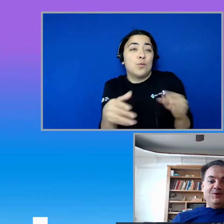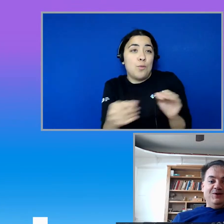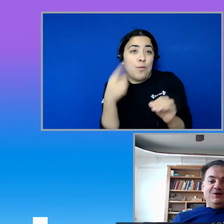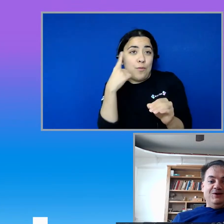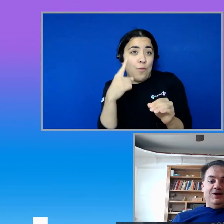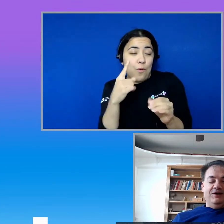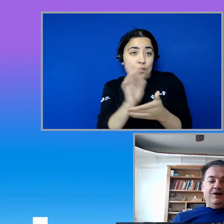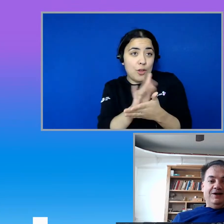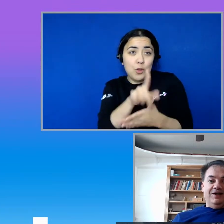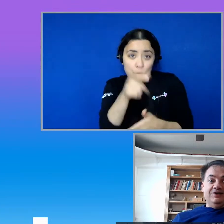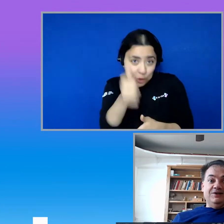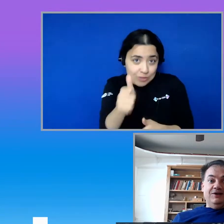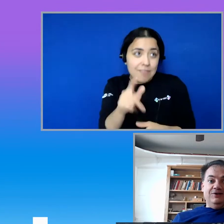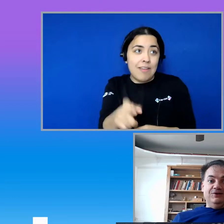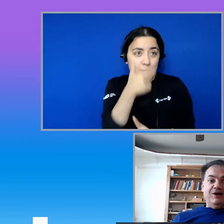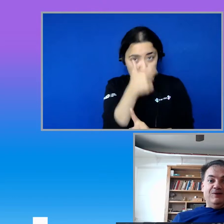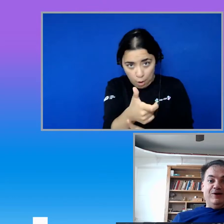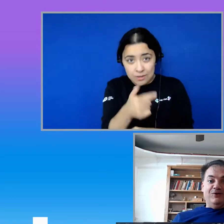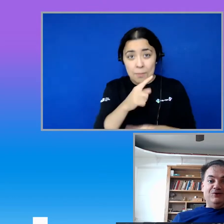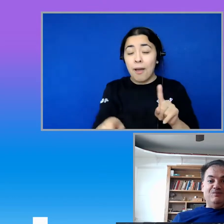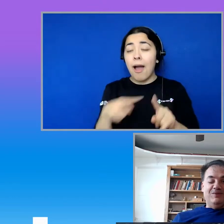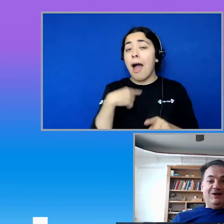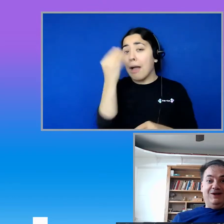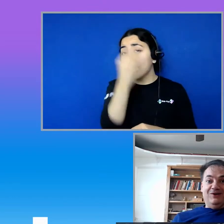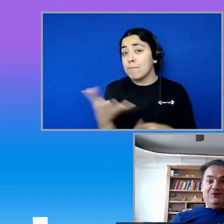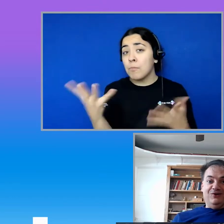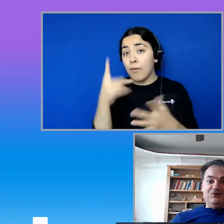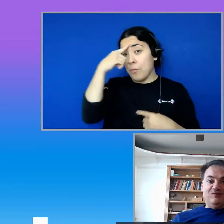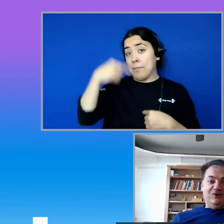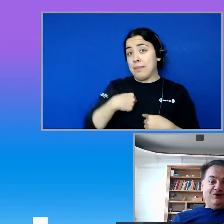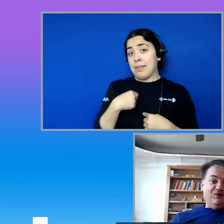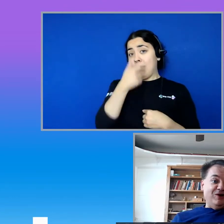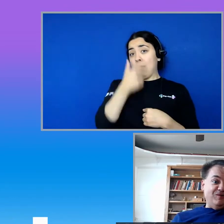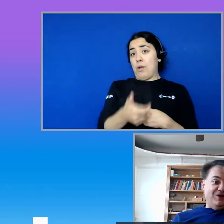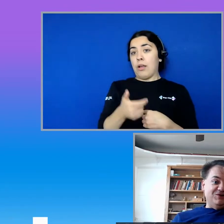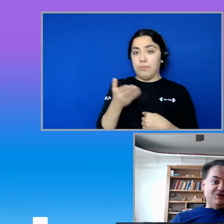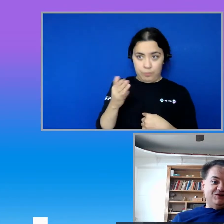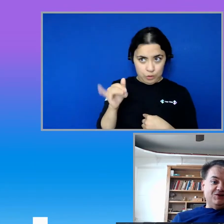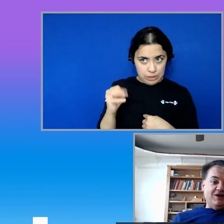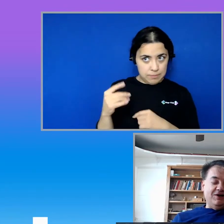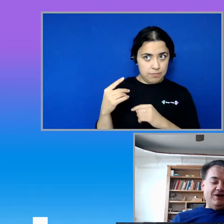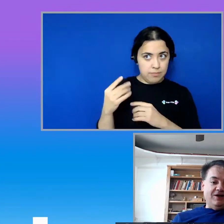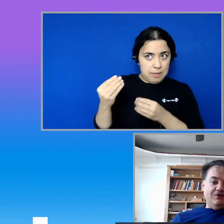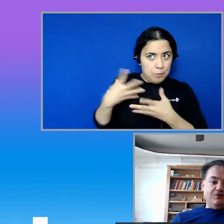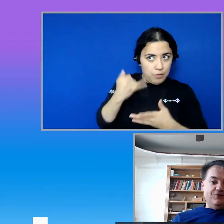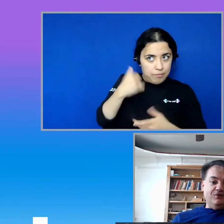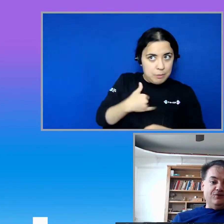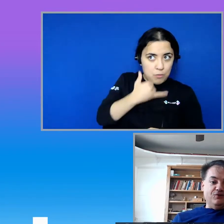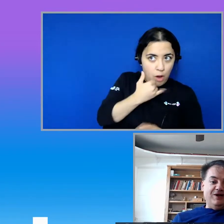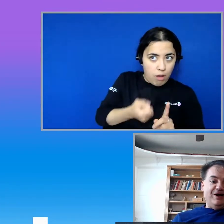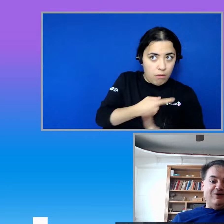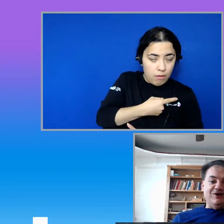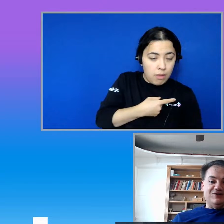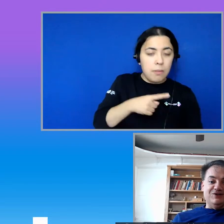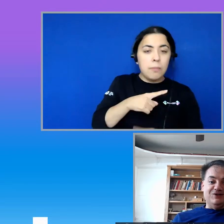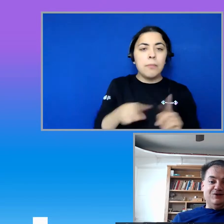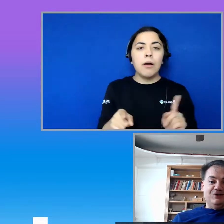experience it. But I can tell you the documentary to me, Jim,